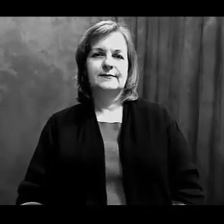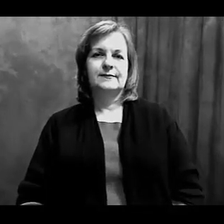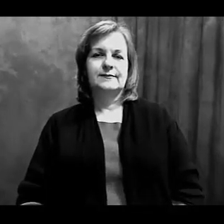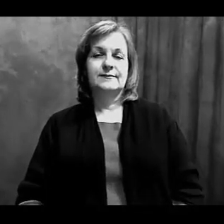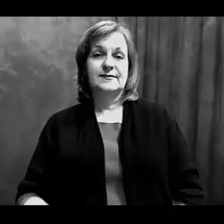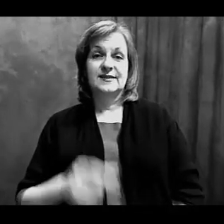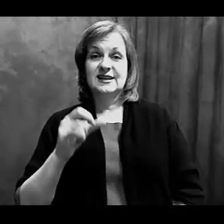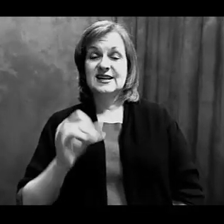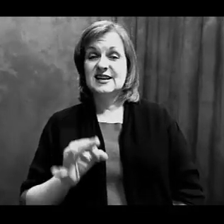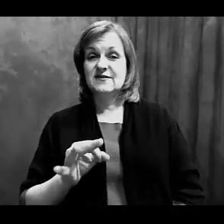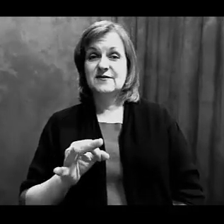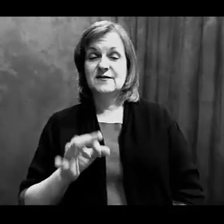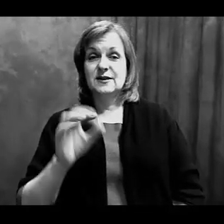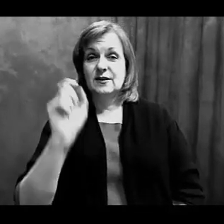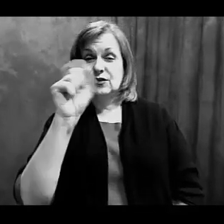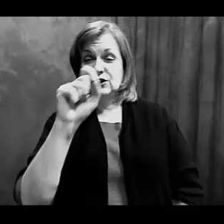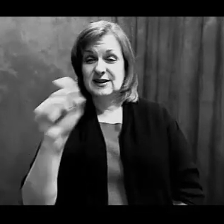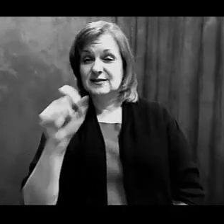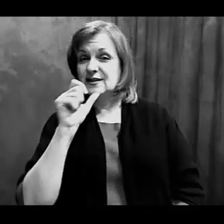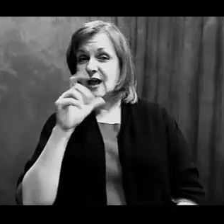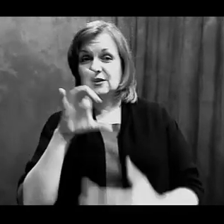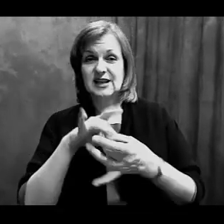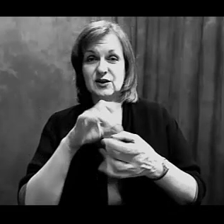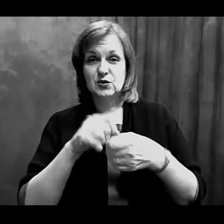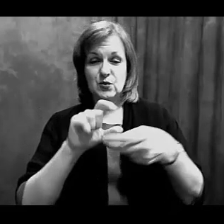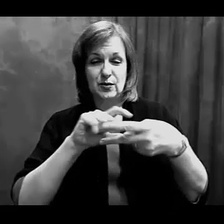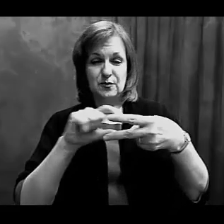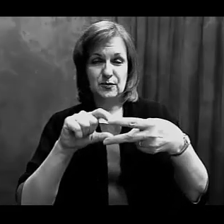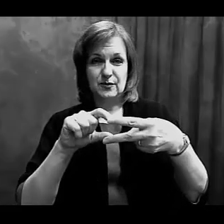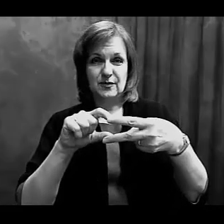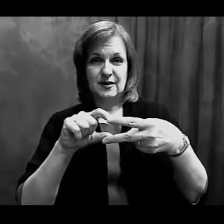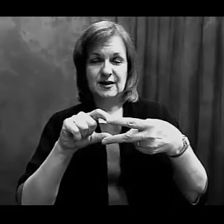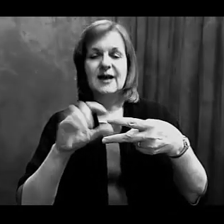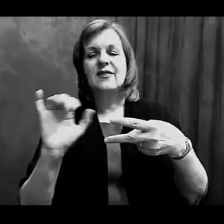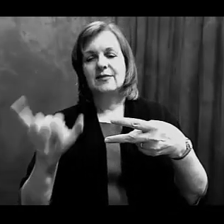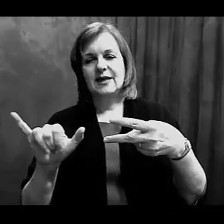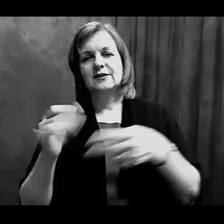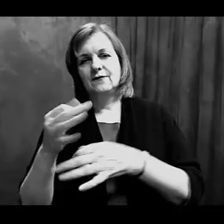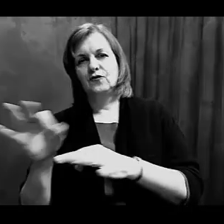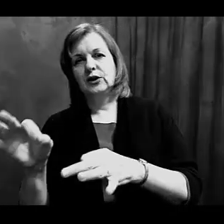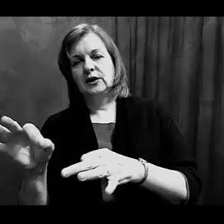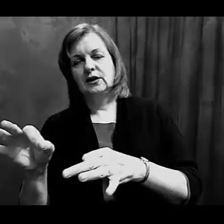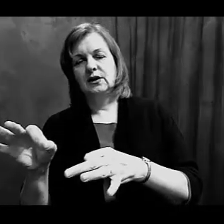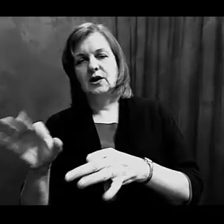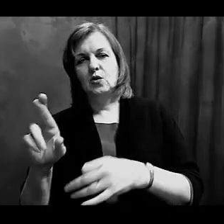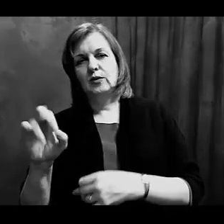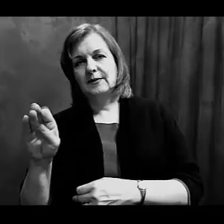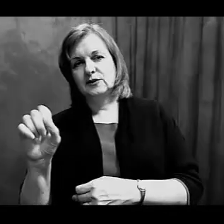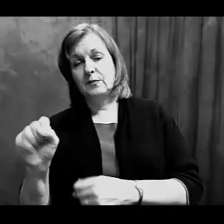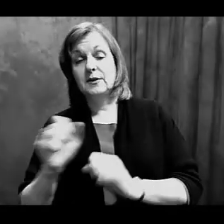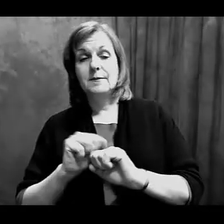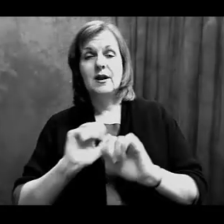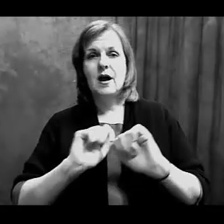so if you see them off by themselves those are the free ribosomes all of them